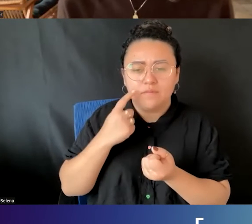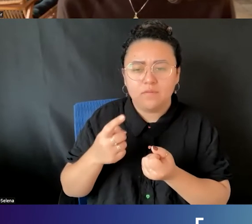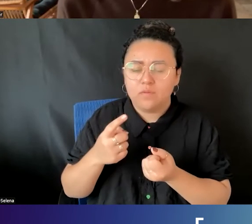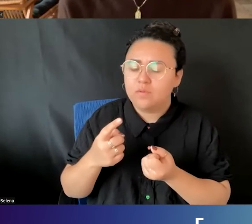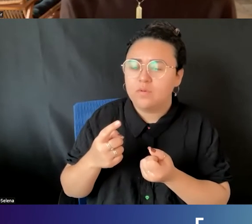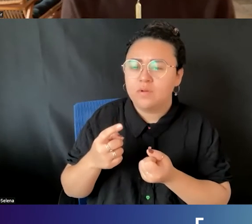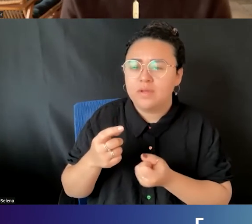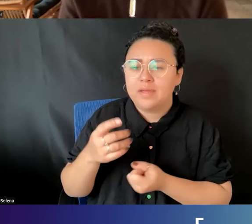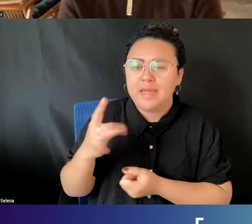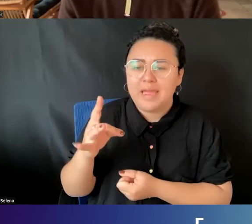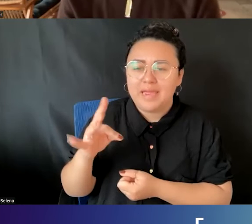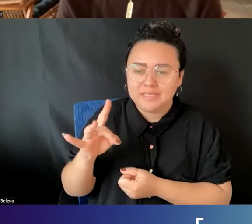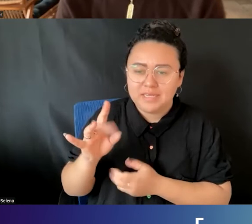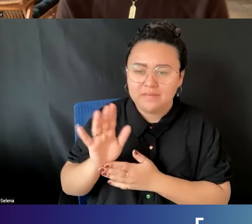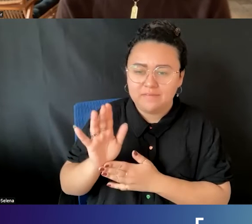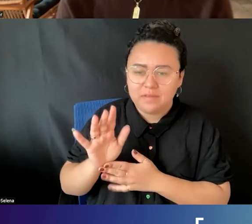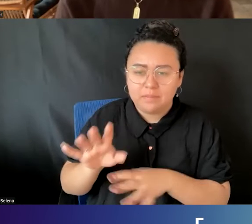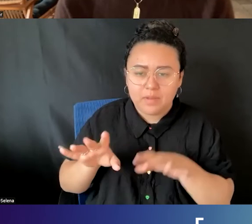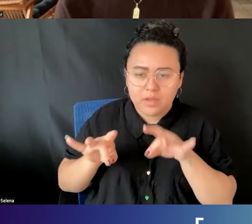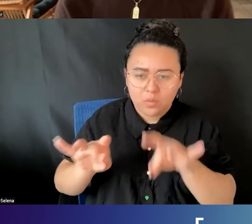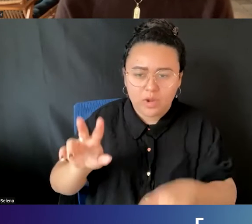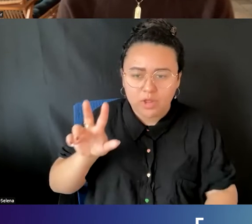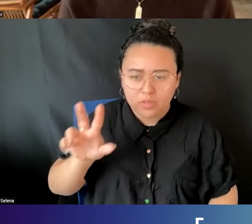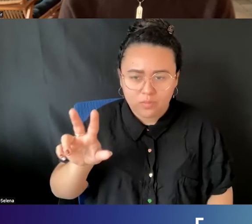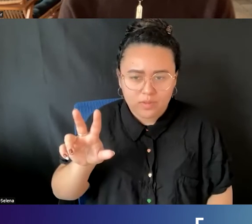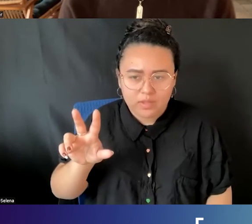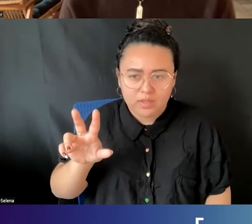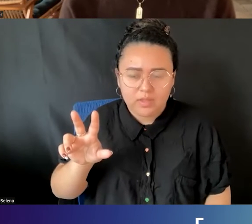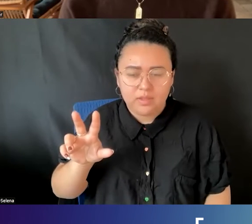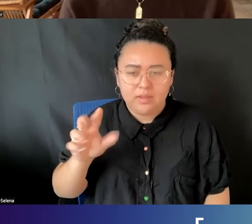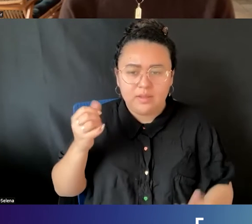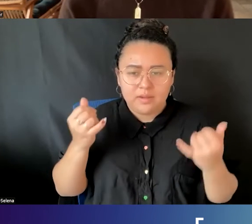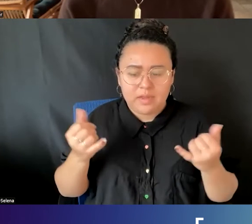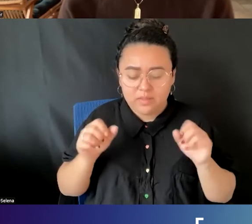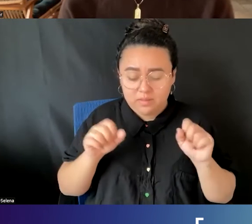So the space for acquisitions is now super narrow.